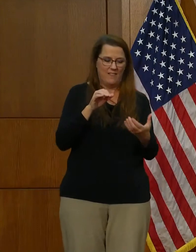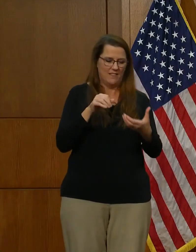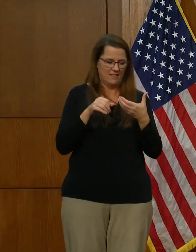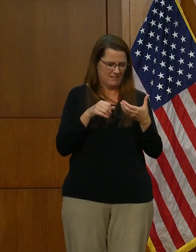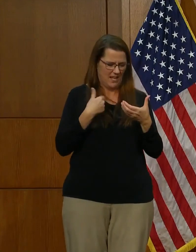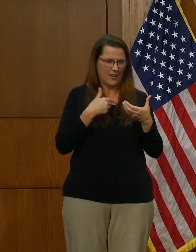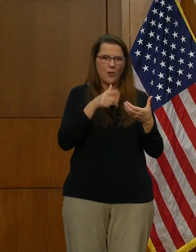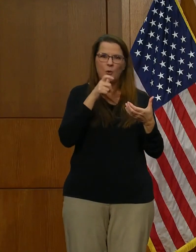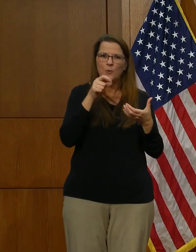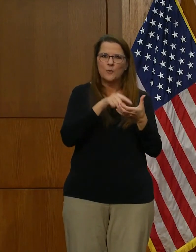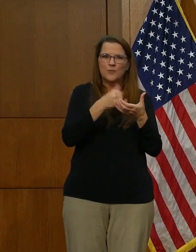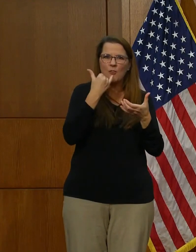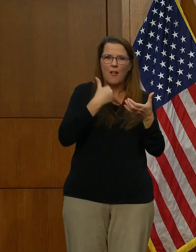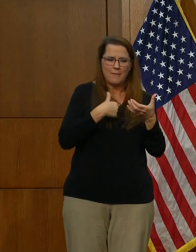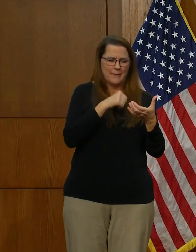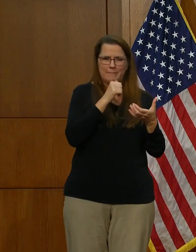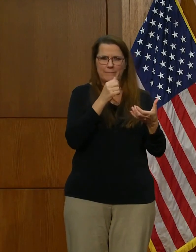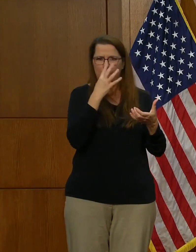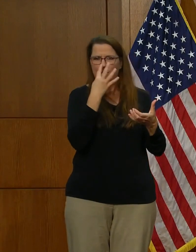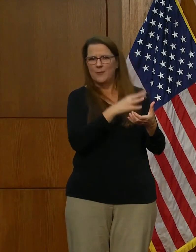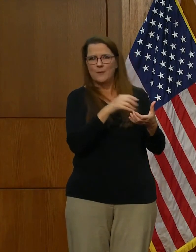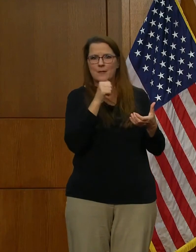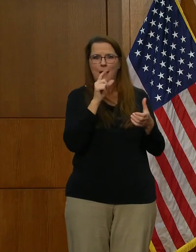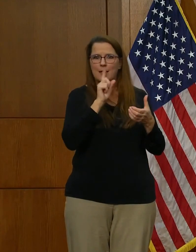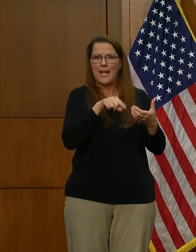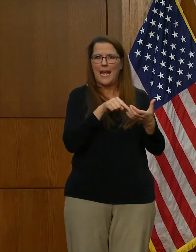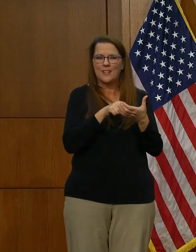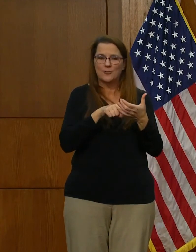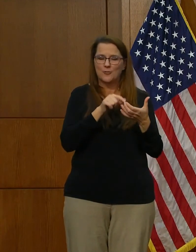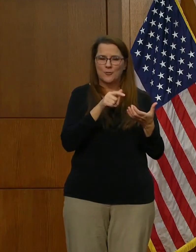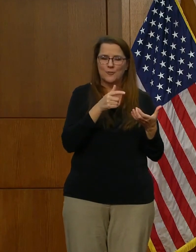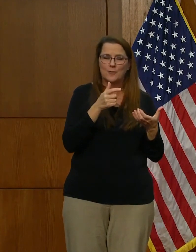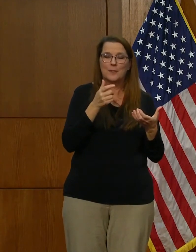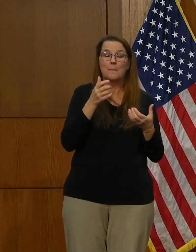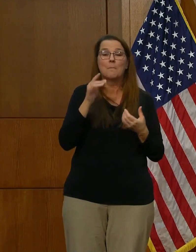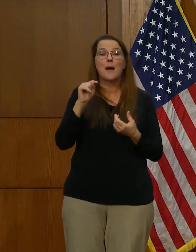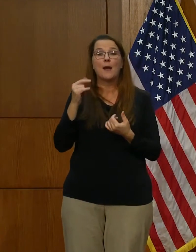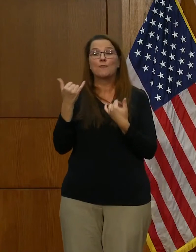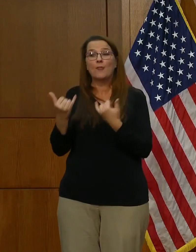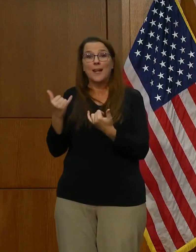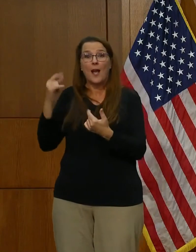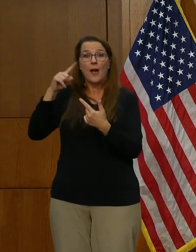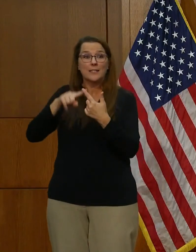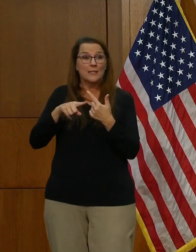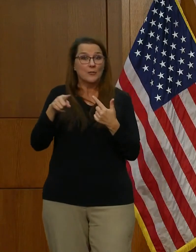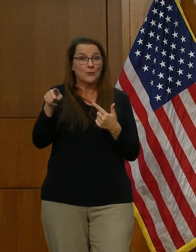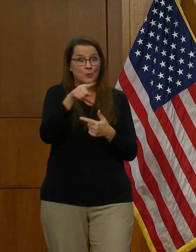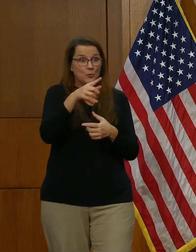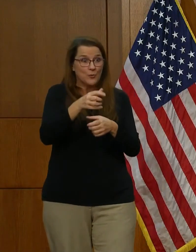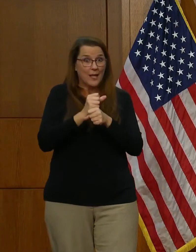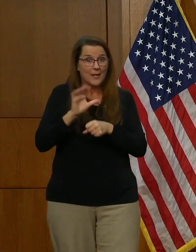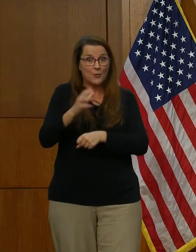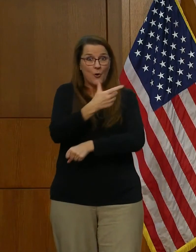USED TO SAY, IT'S NOT SMART TO ANSWER IF YOU DON'T KNOW WHO'S